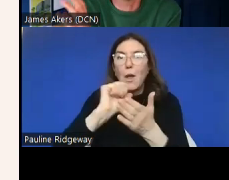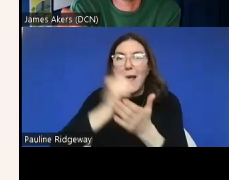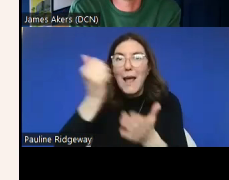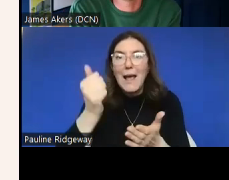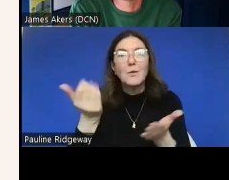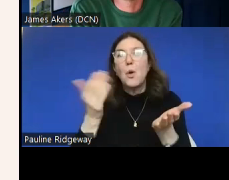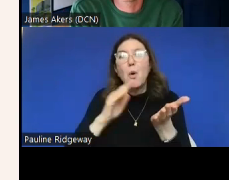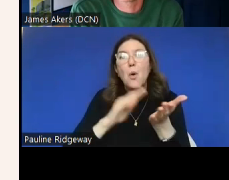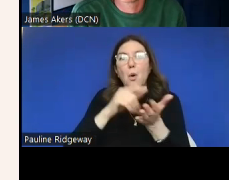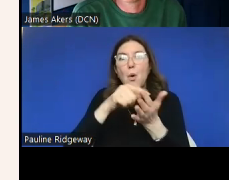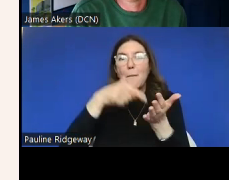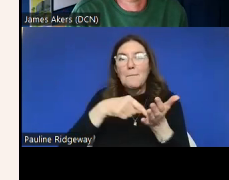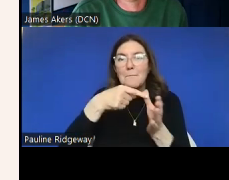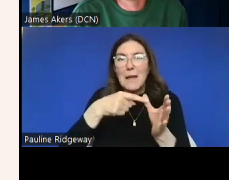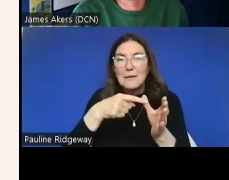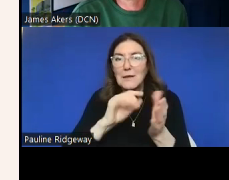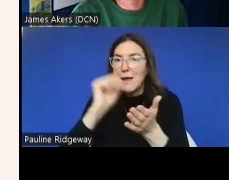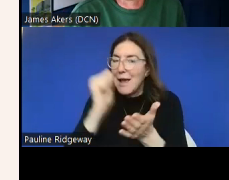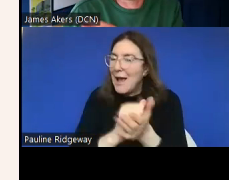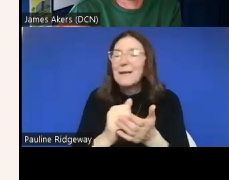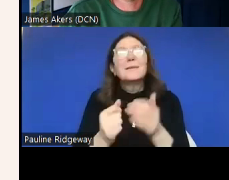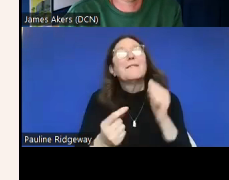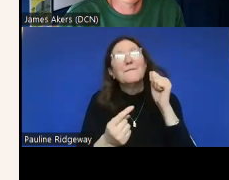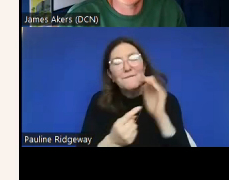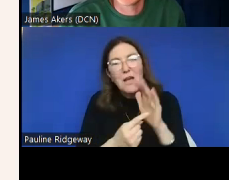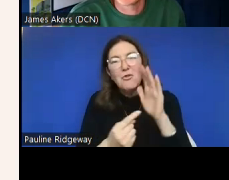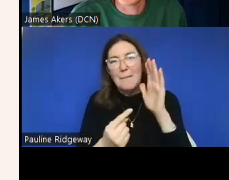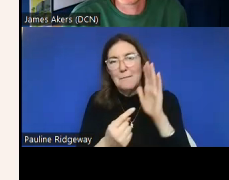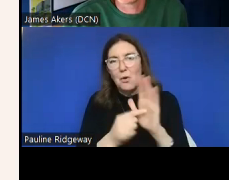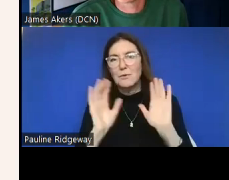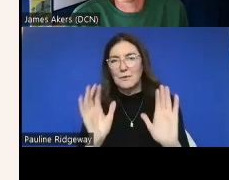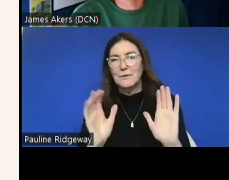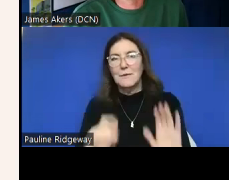Really important. Just saw a note in the chat there.